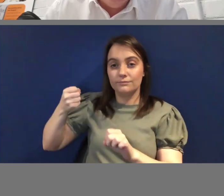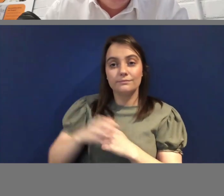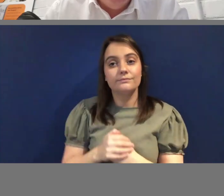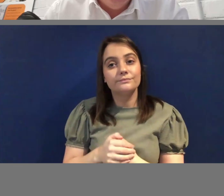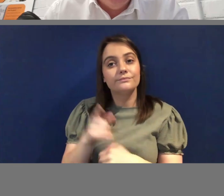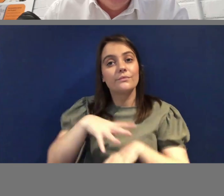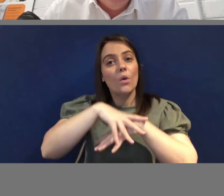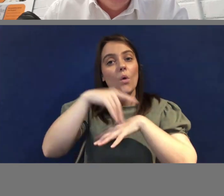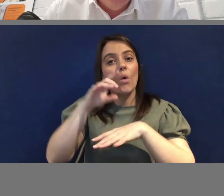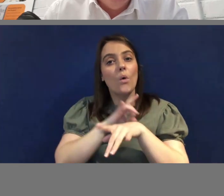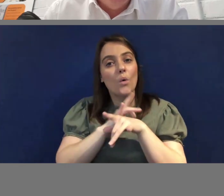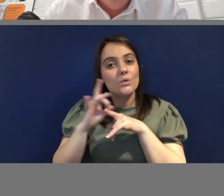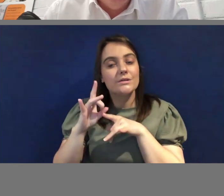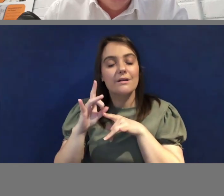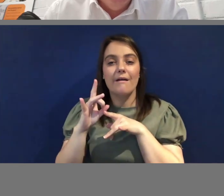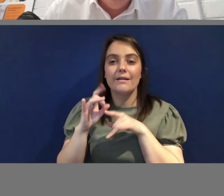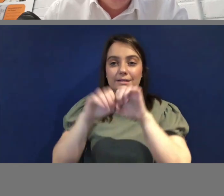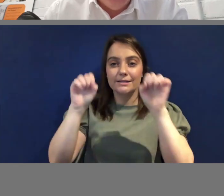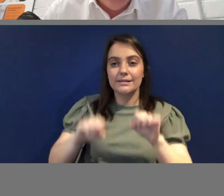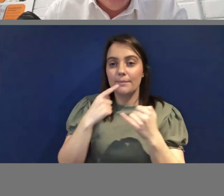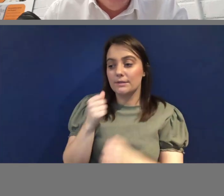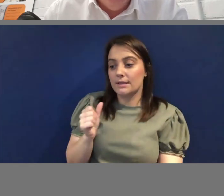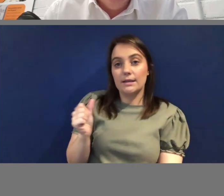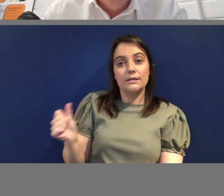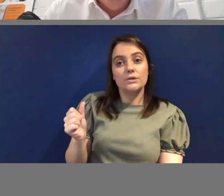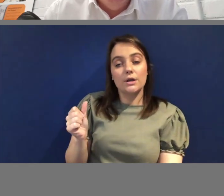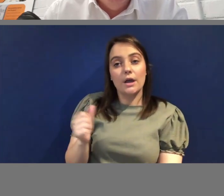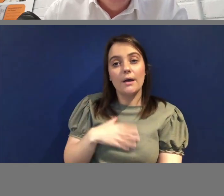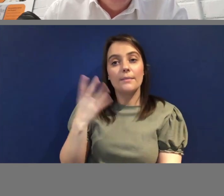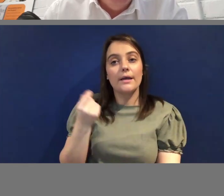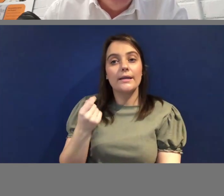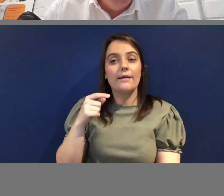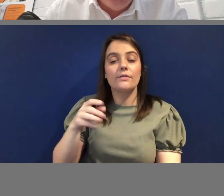type system but it's a it's an intercom system with a hearing induction fitted there's much more